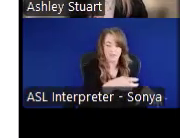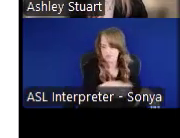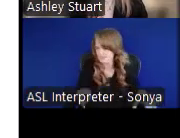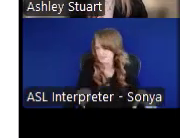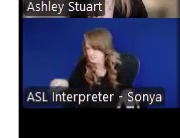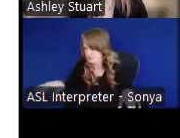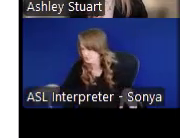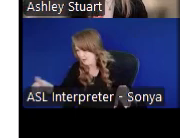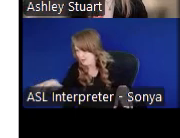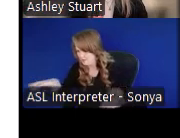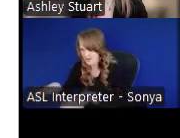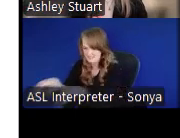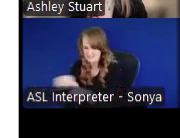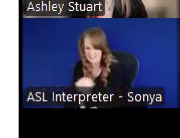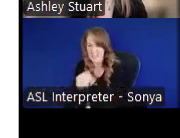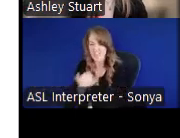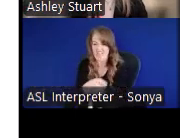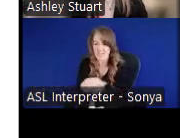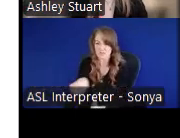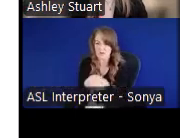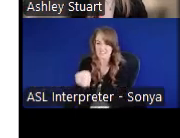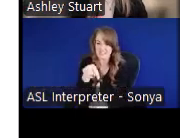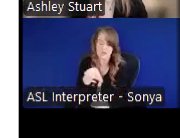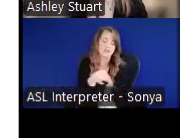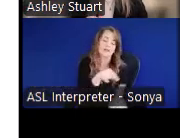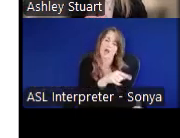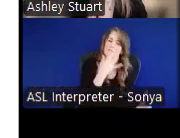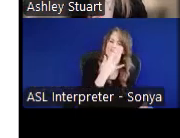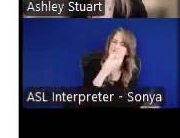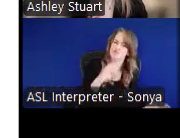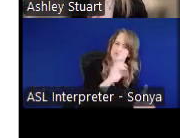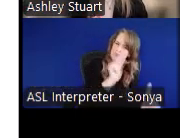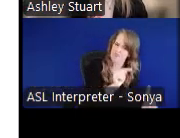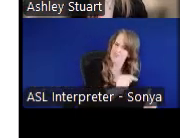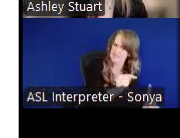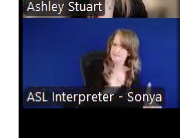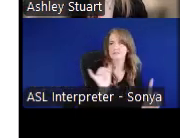when we're transitioning from a preferred task like playing with